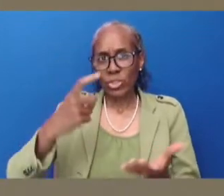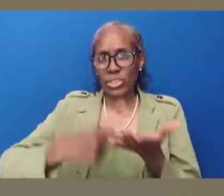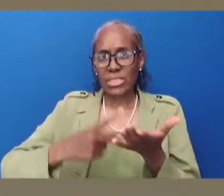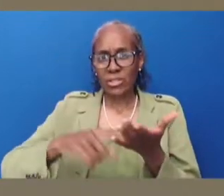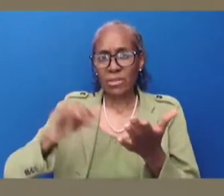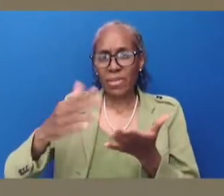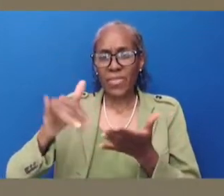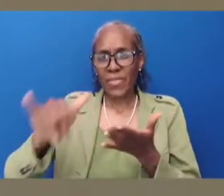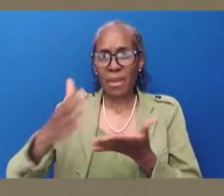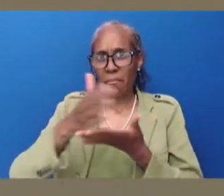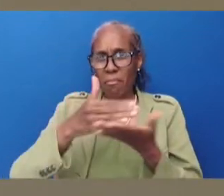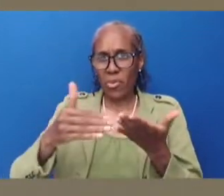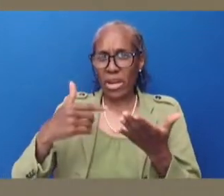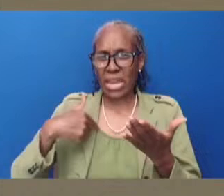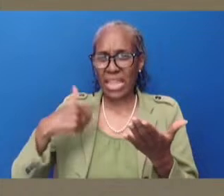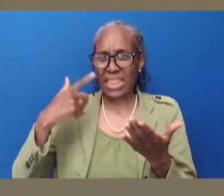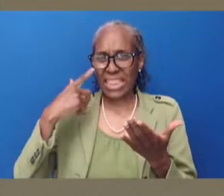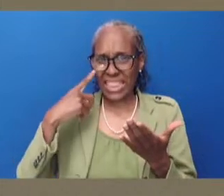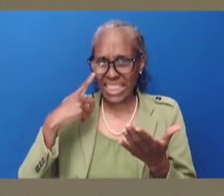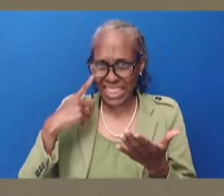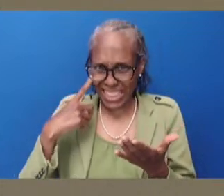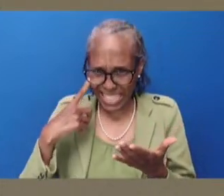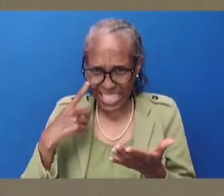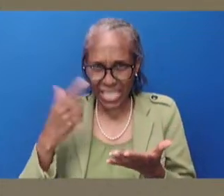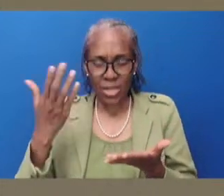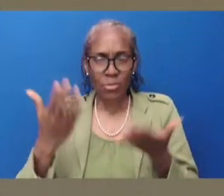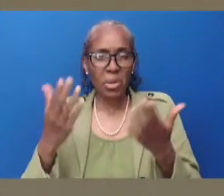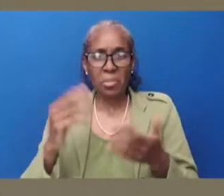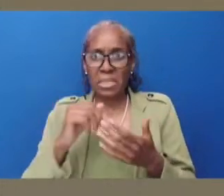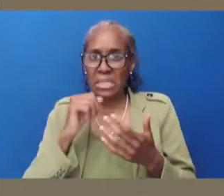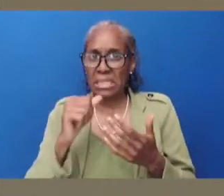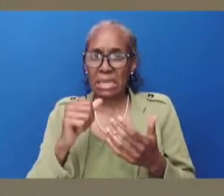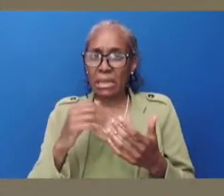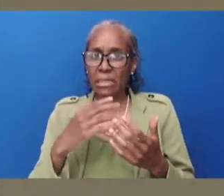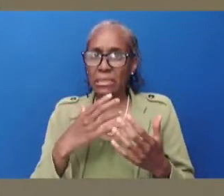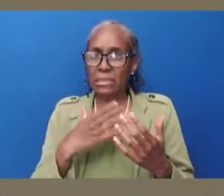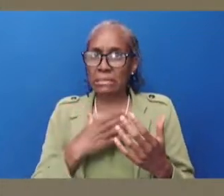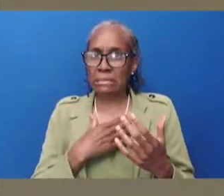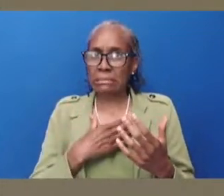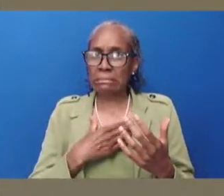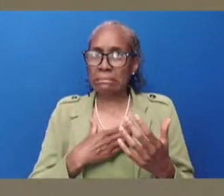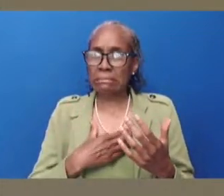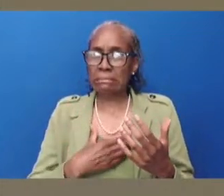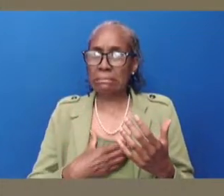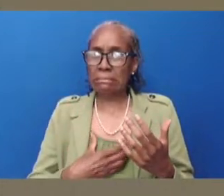I THINK WE PROBABLY